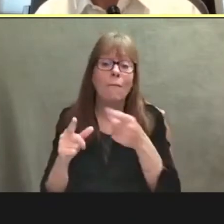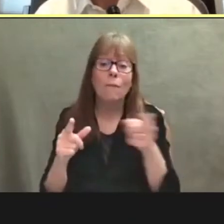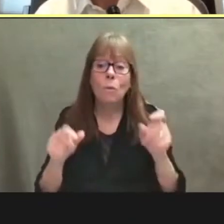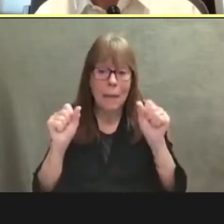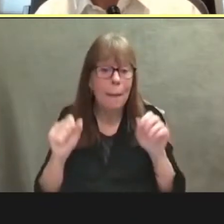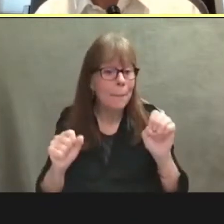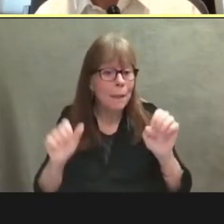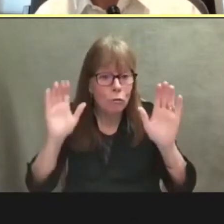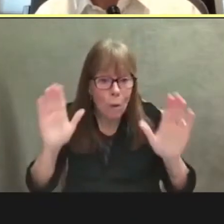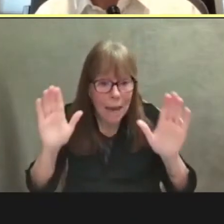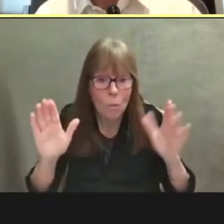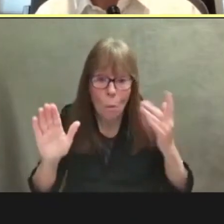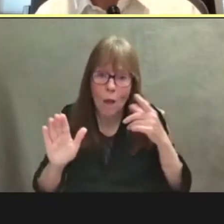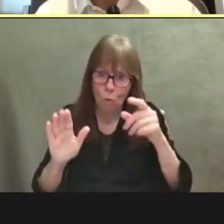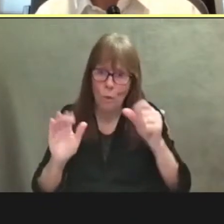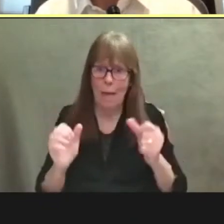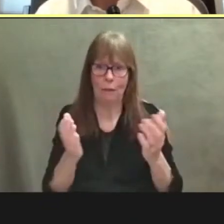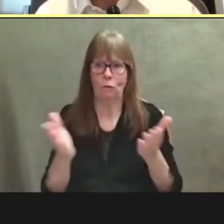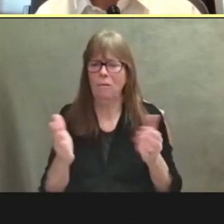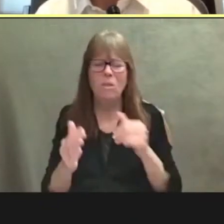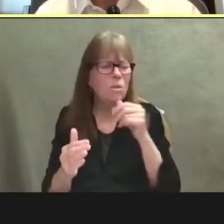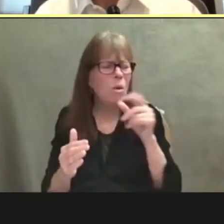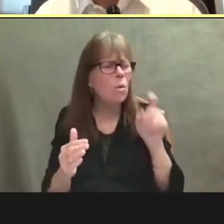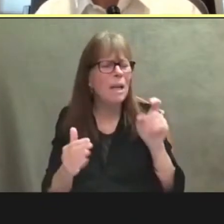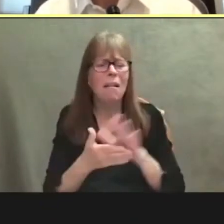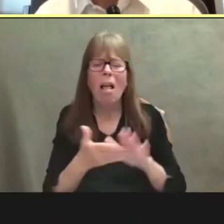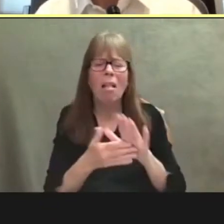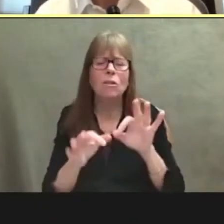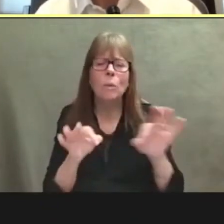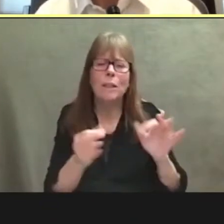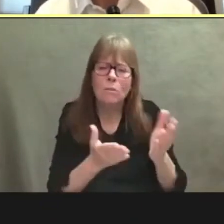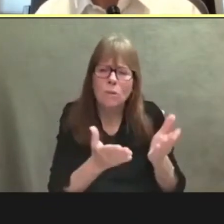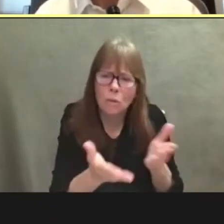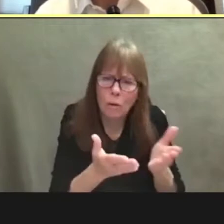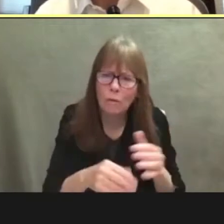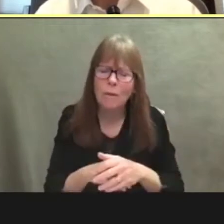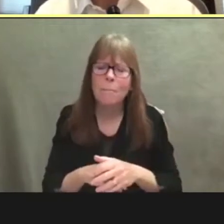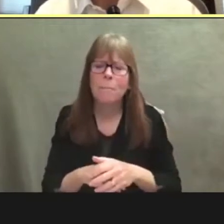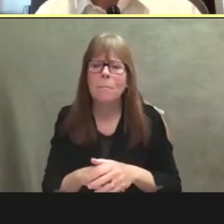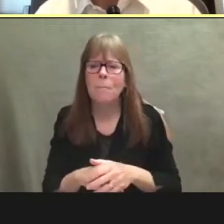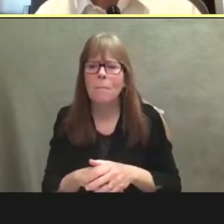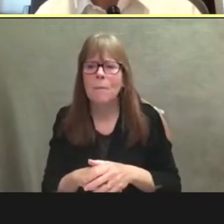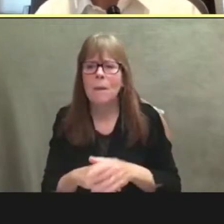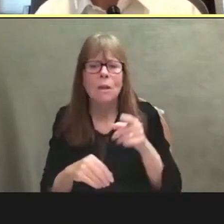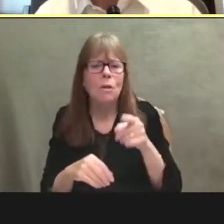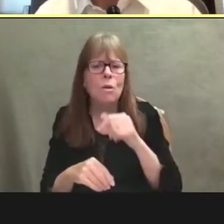You don't have to have a college degree to serve. You don't have to make your subject and verb agree to serve.